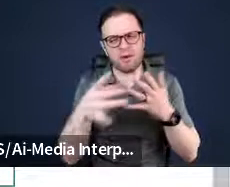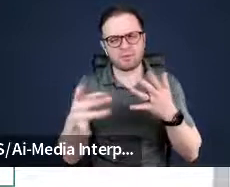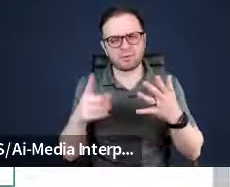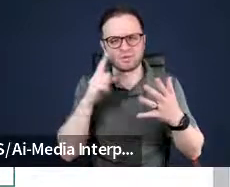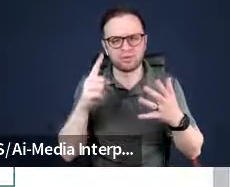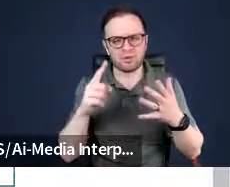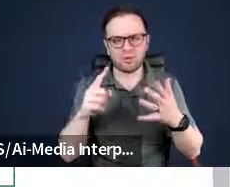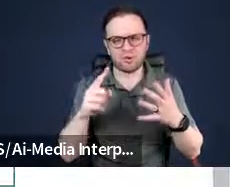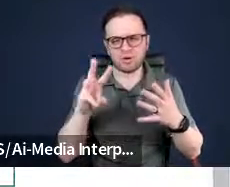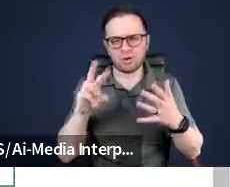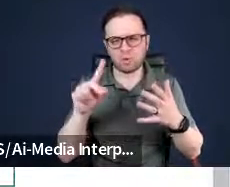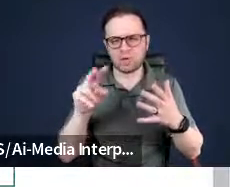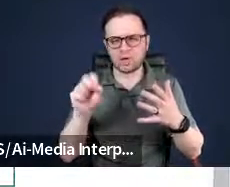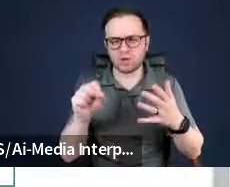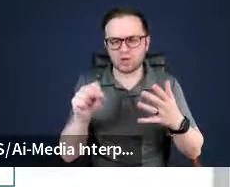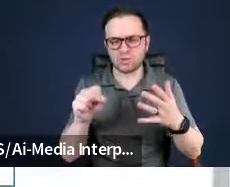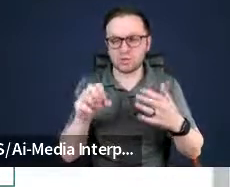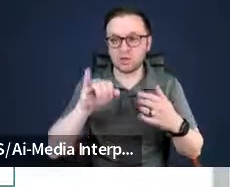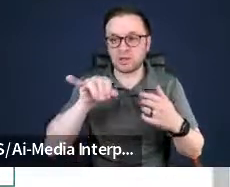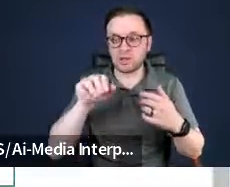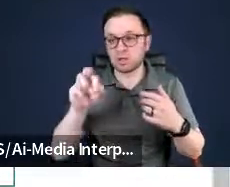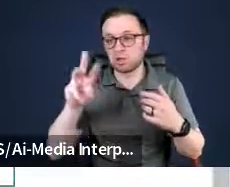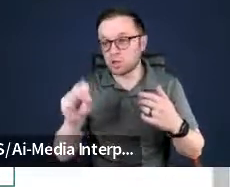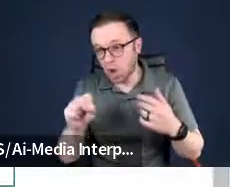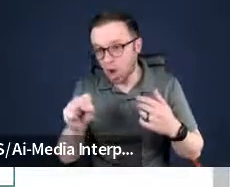, there are several options out there